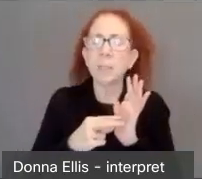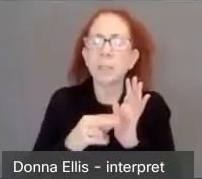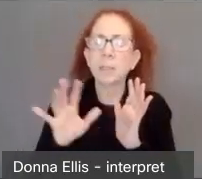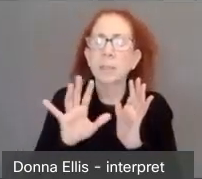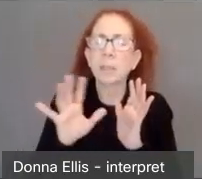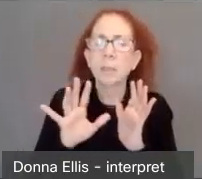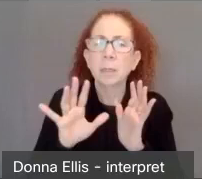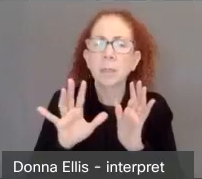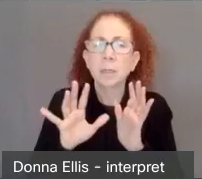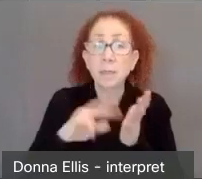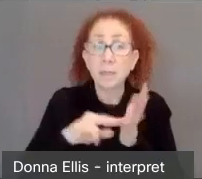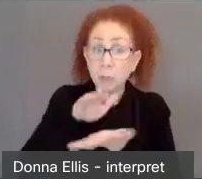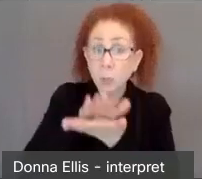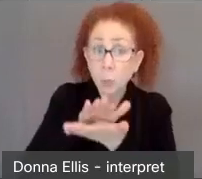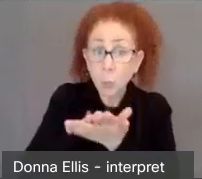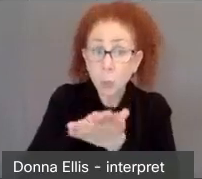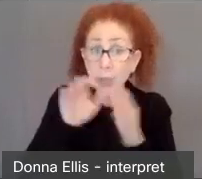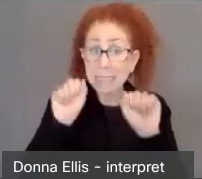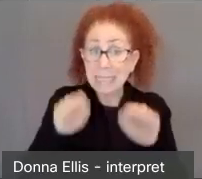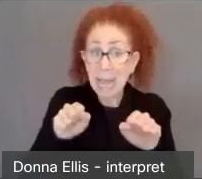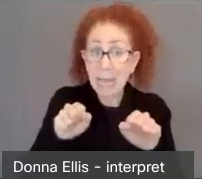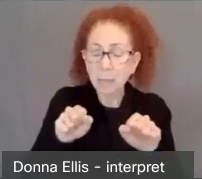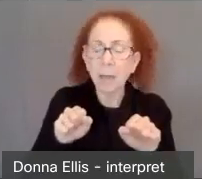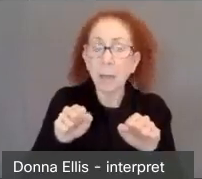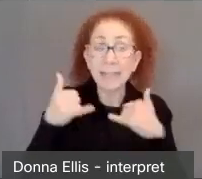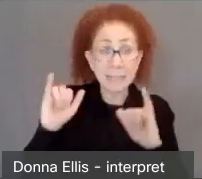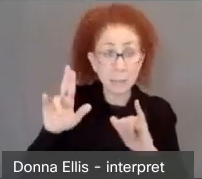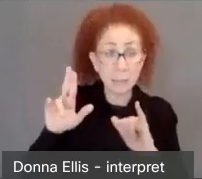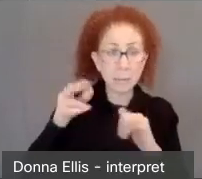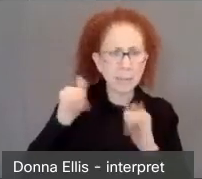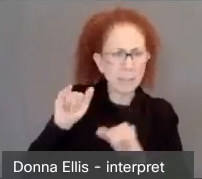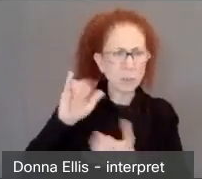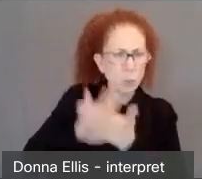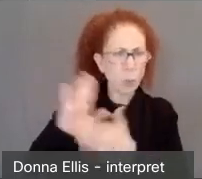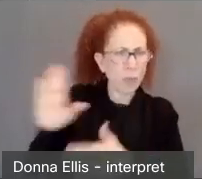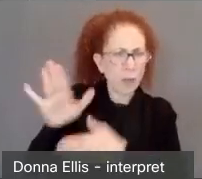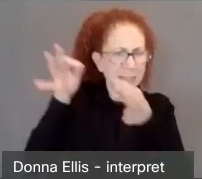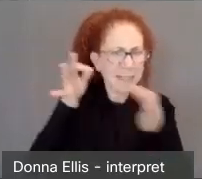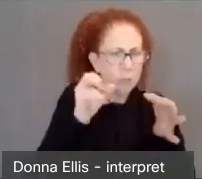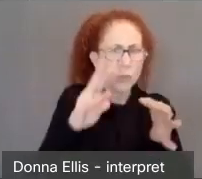that schools can immediately, it's still up to the school or the athletic organization, correct? I